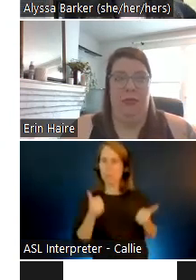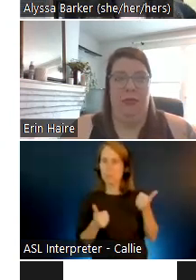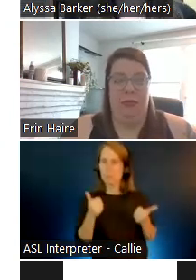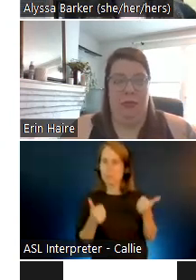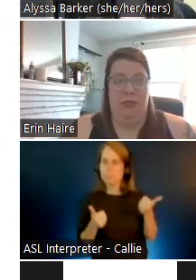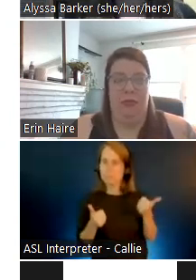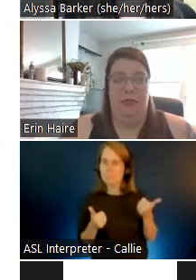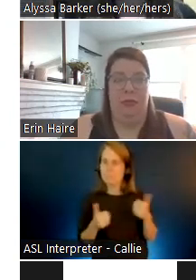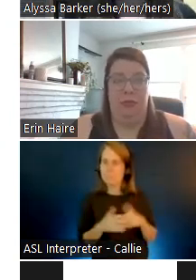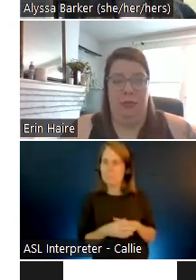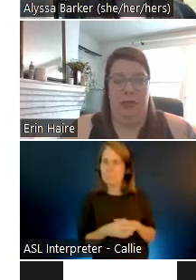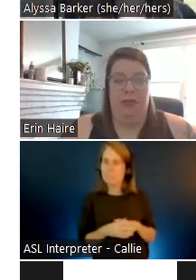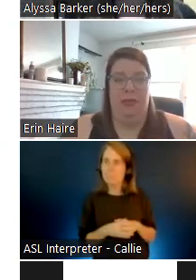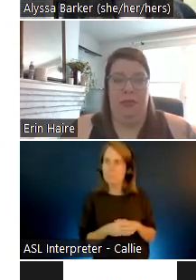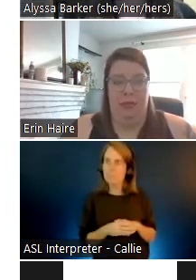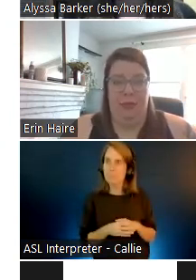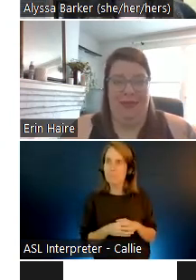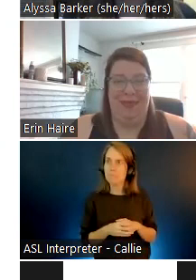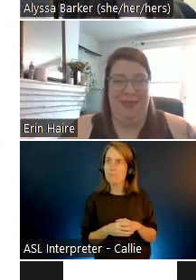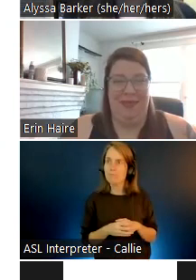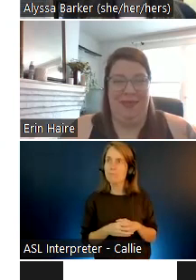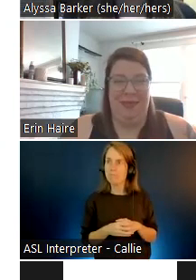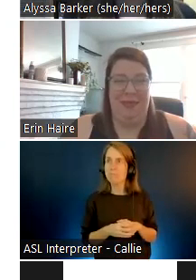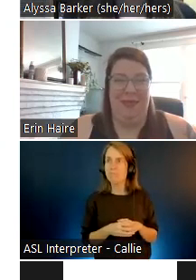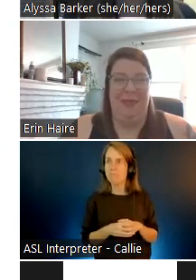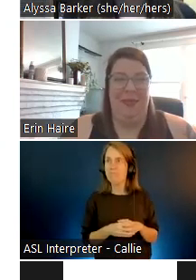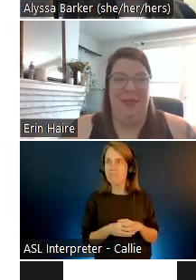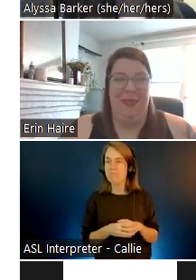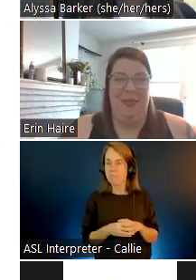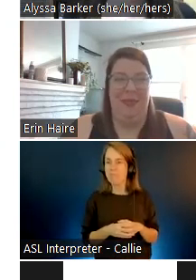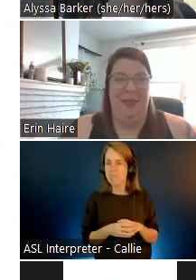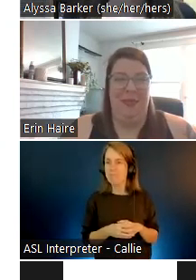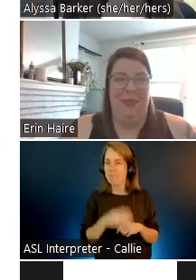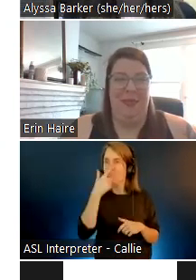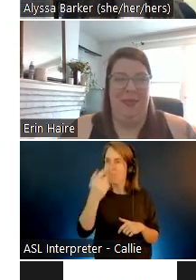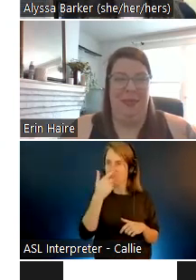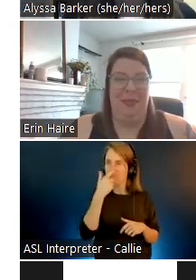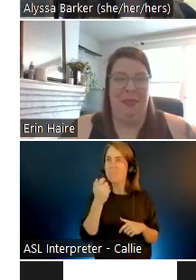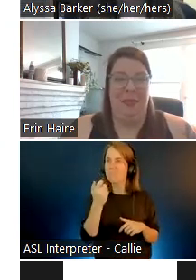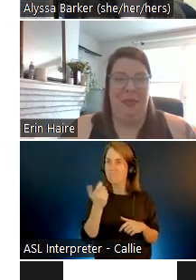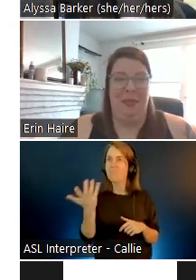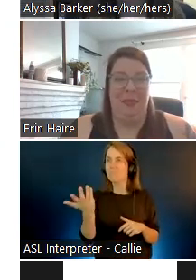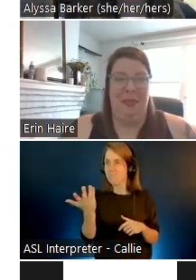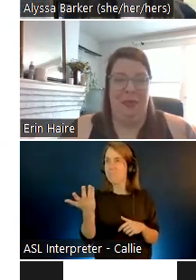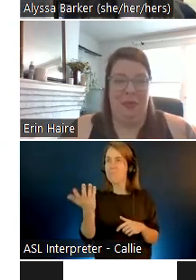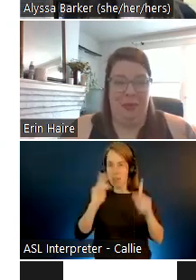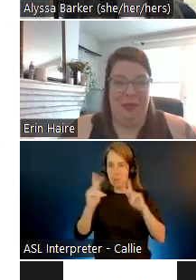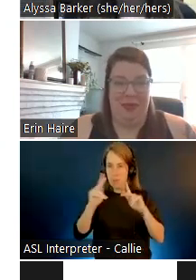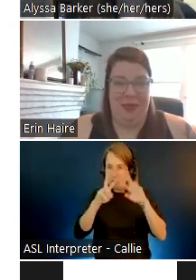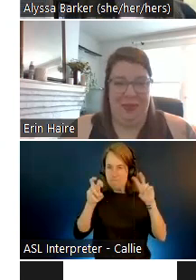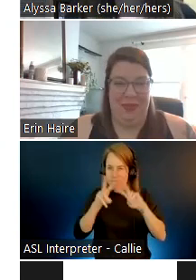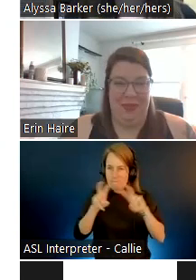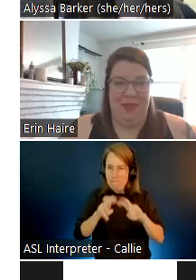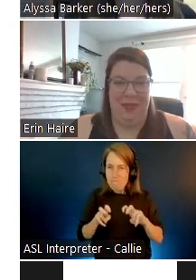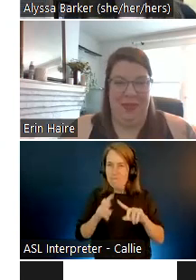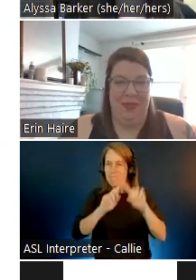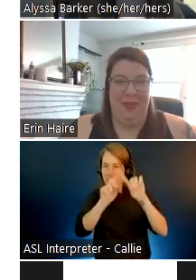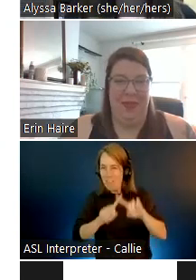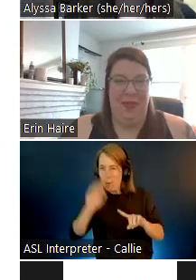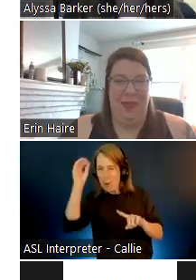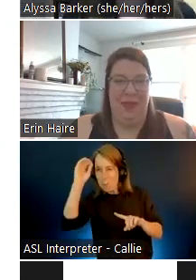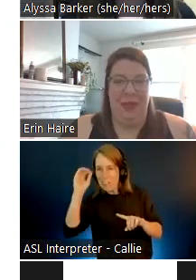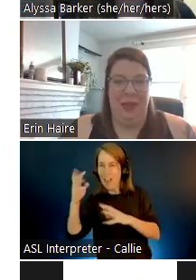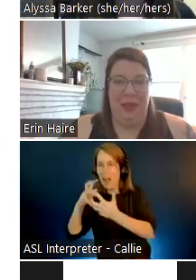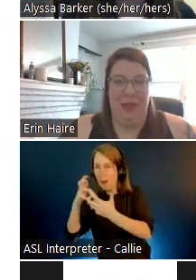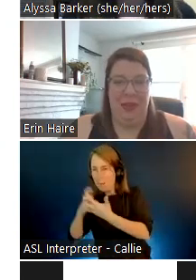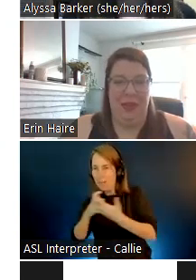yeah oh interesting yeah getting getting some different different opinions here i yeah i think